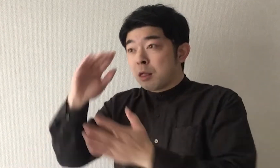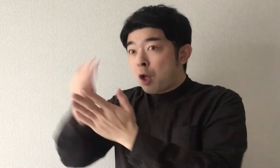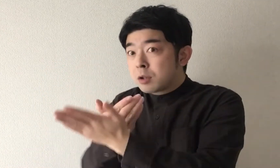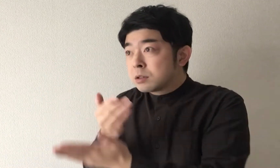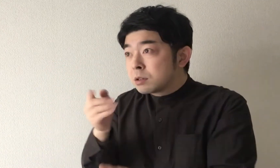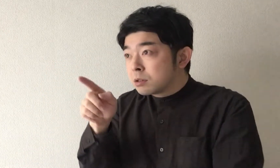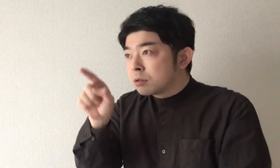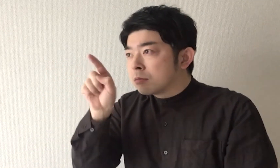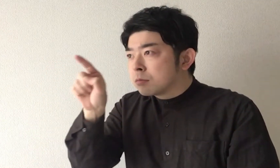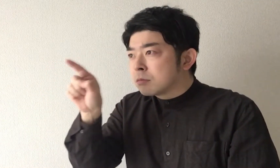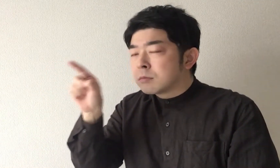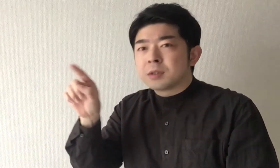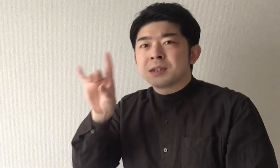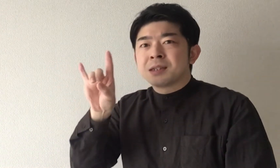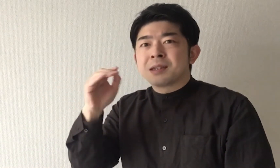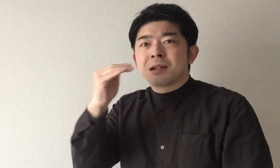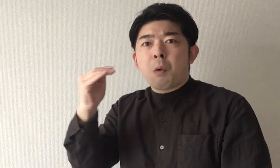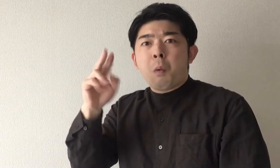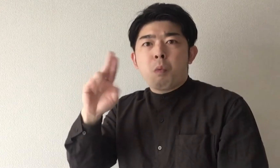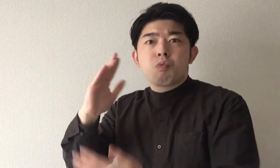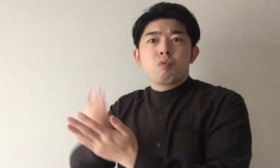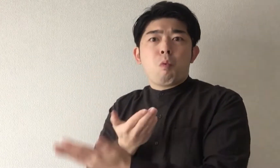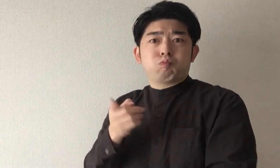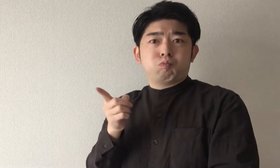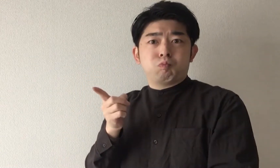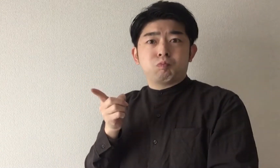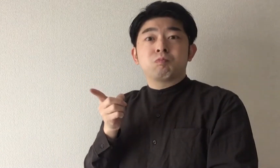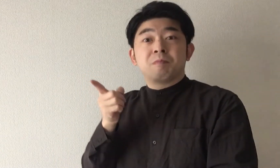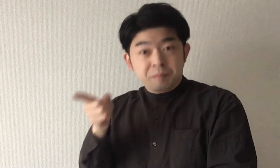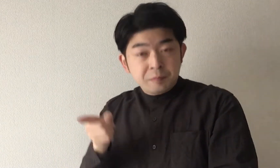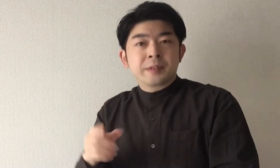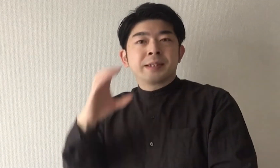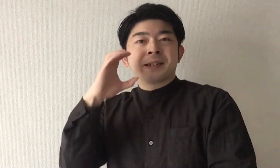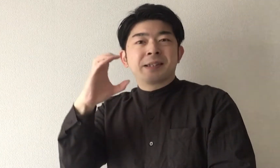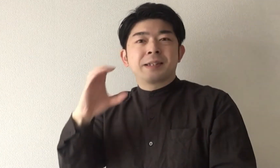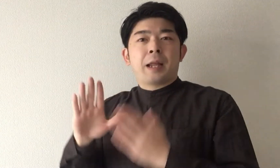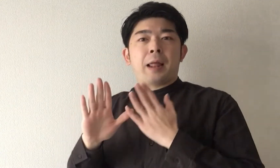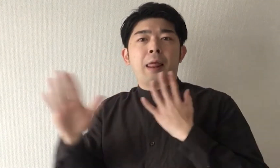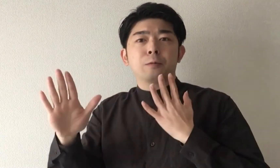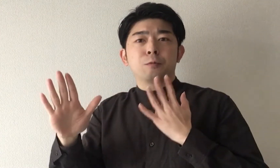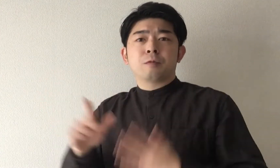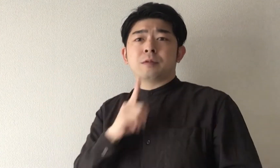is a string of symbols, which he calls the C-series.